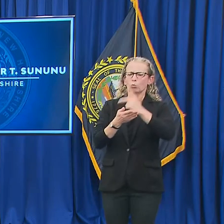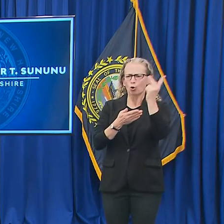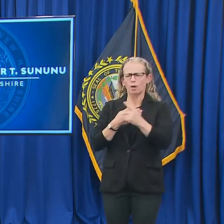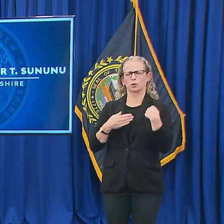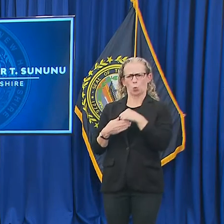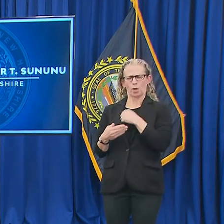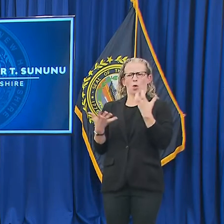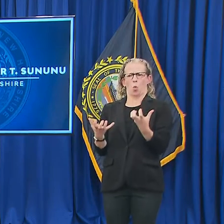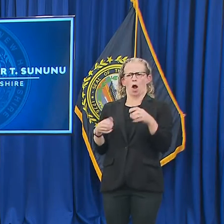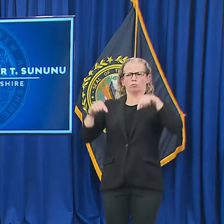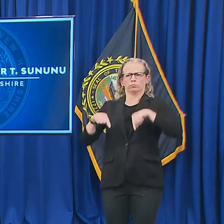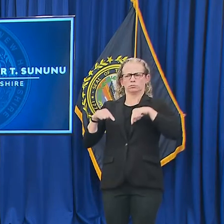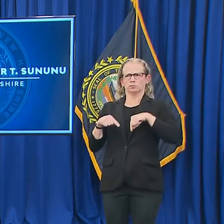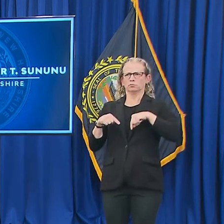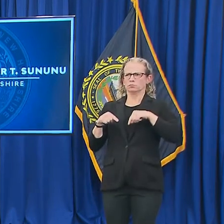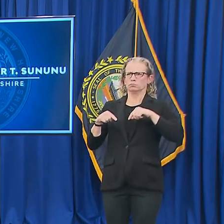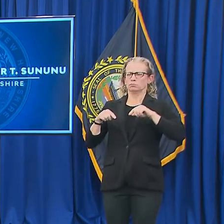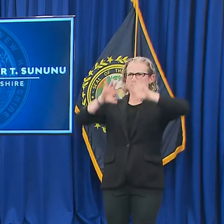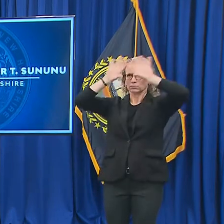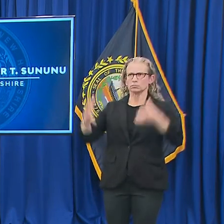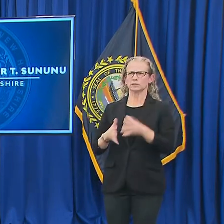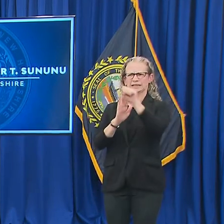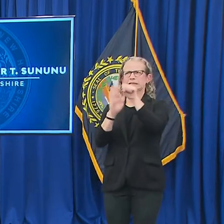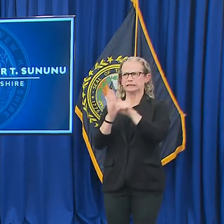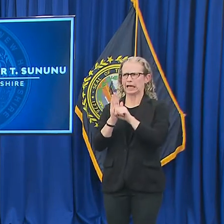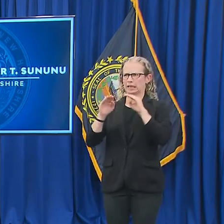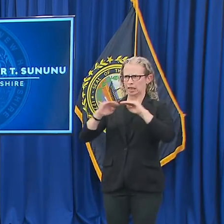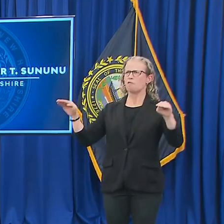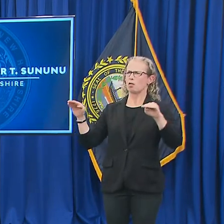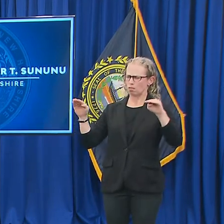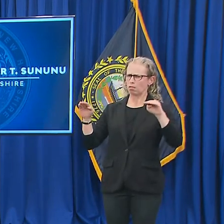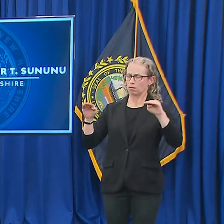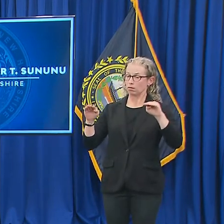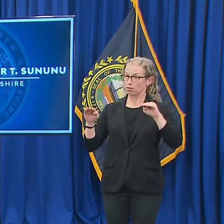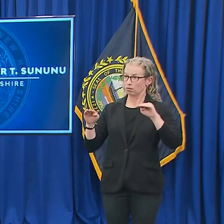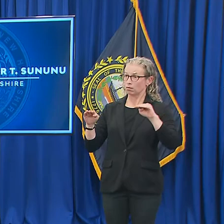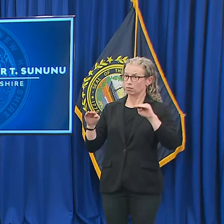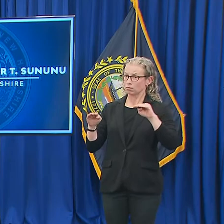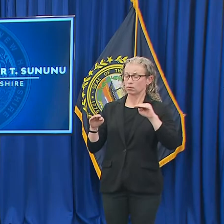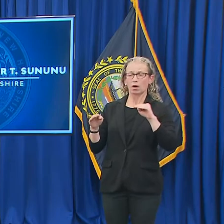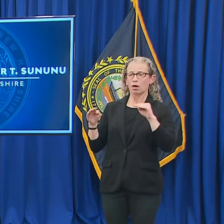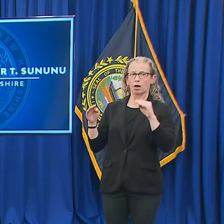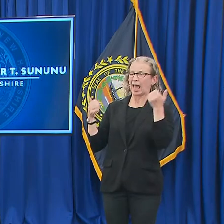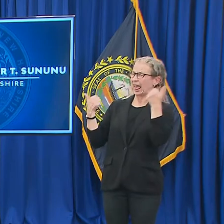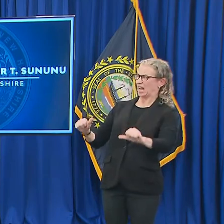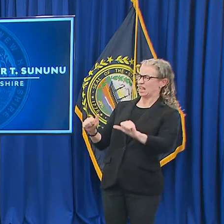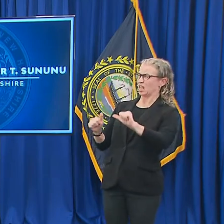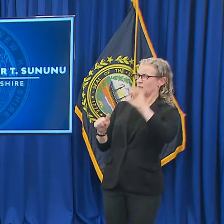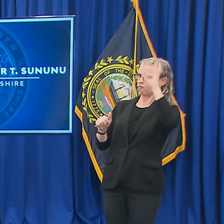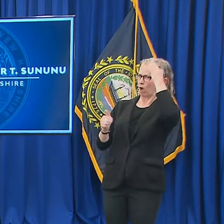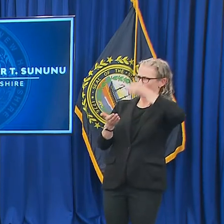to put more to schools for some reason some stipulation they had in and what their needs were. And it goes back to that old saying